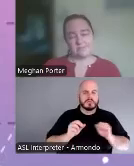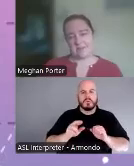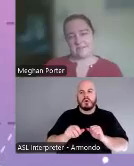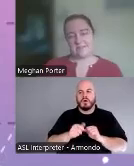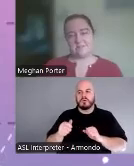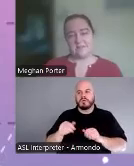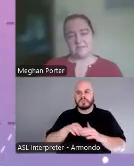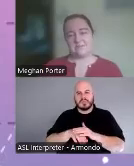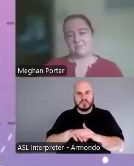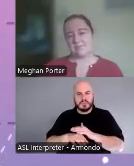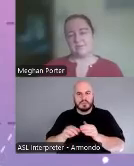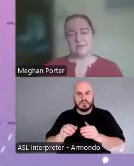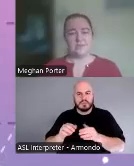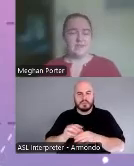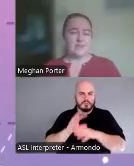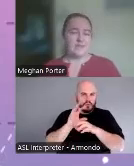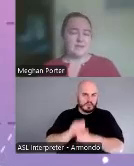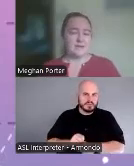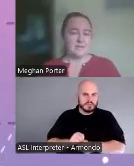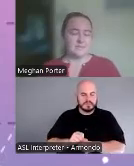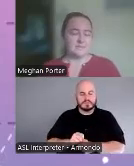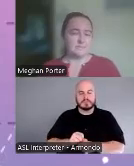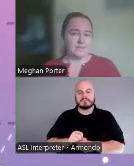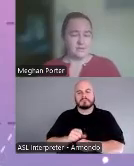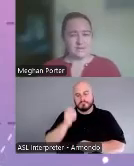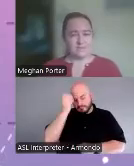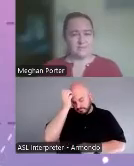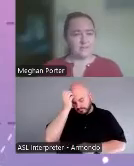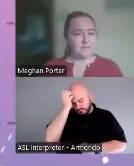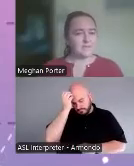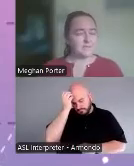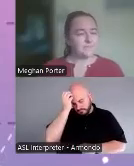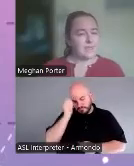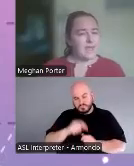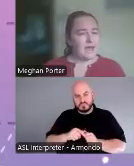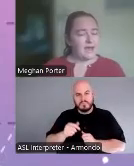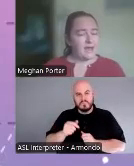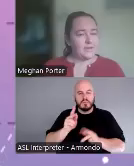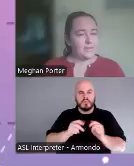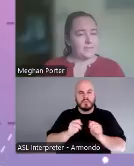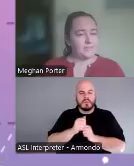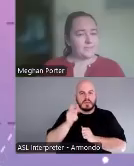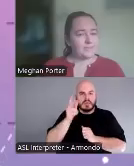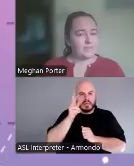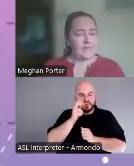practices related to people with hearing disabilities.